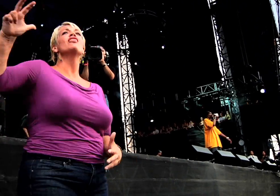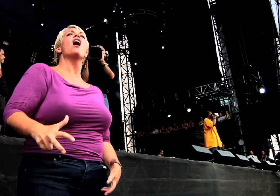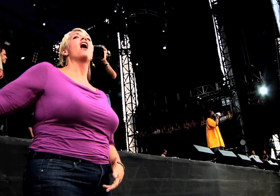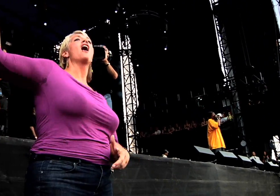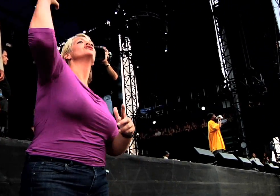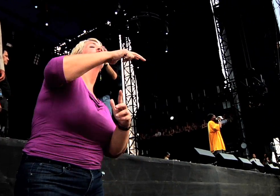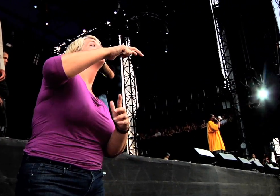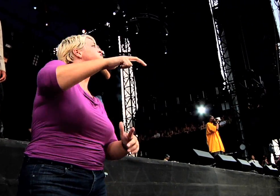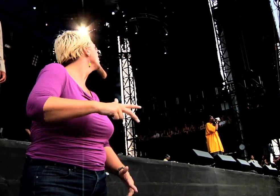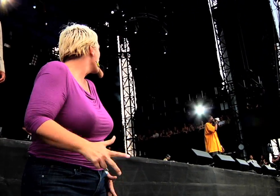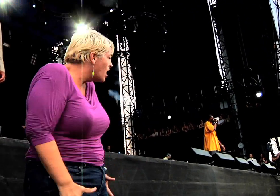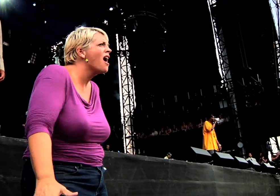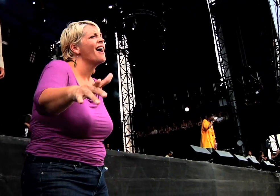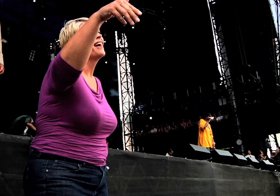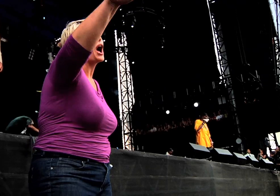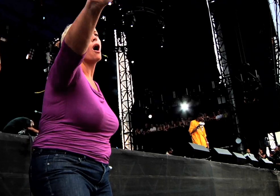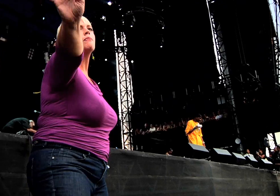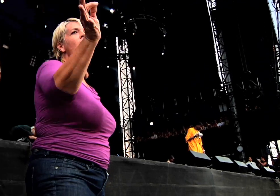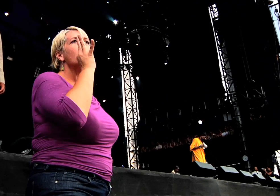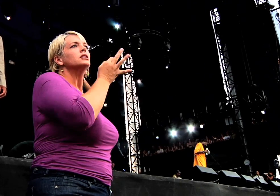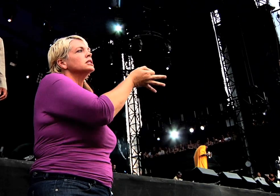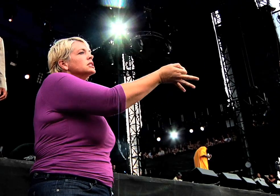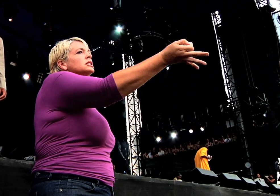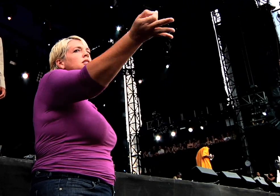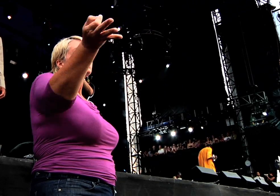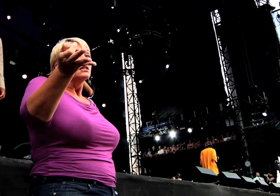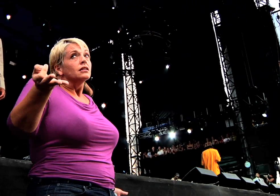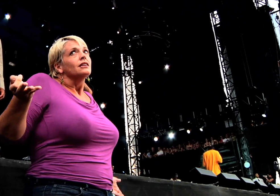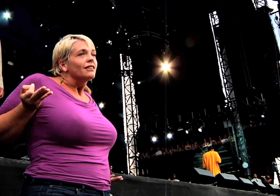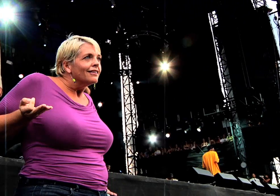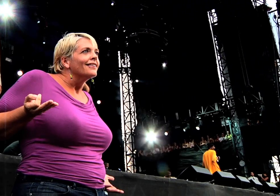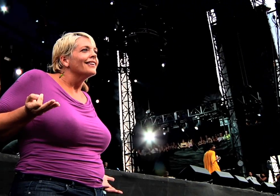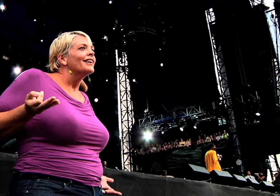Awww, Nigga pass that shit.